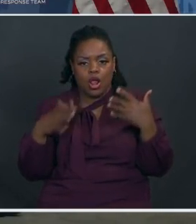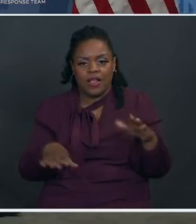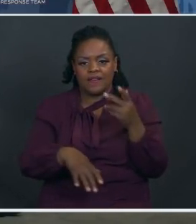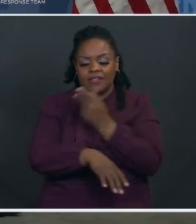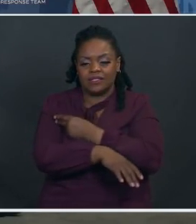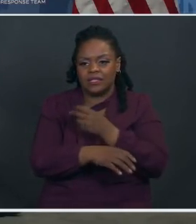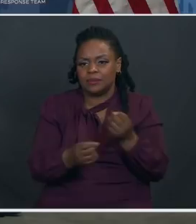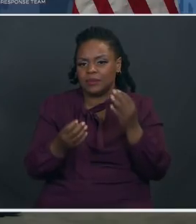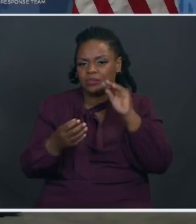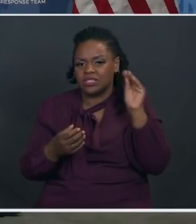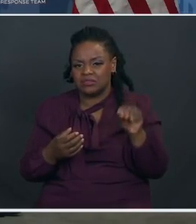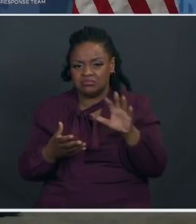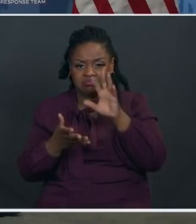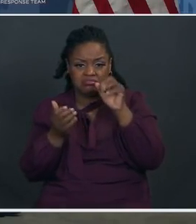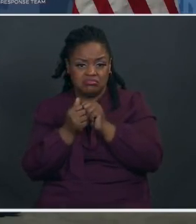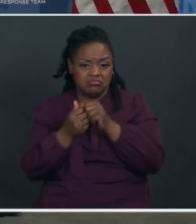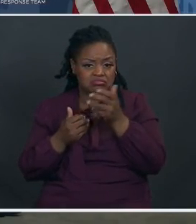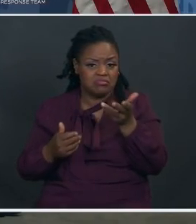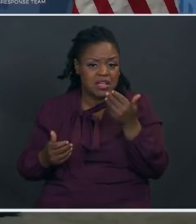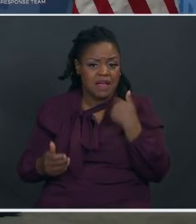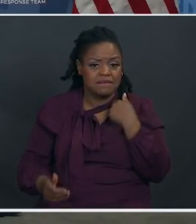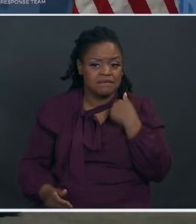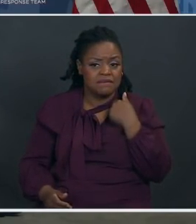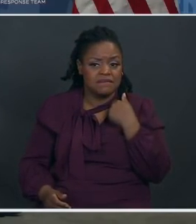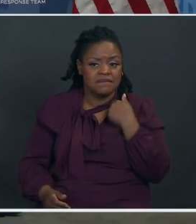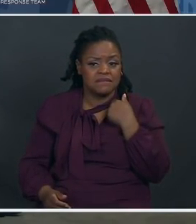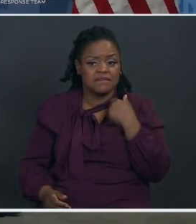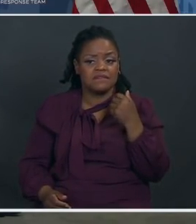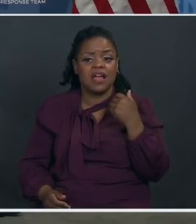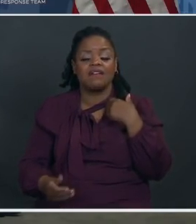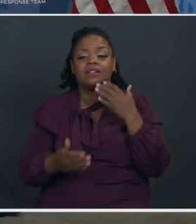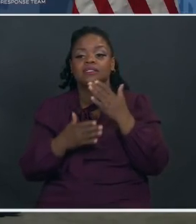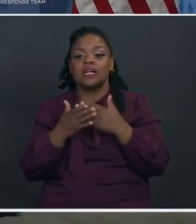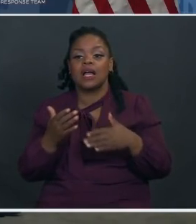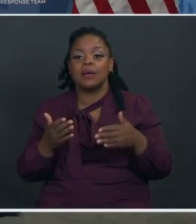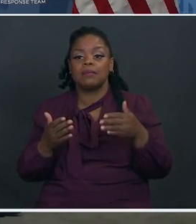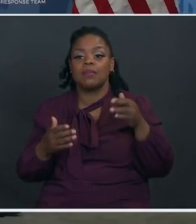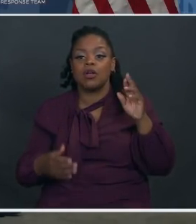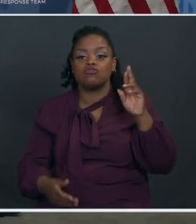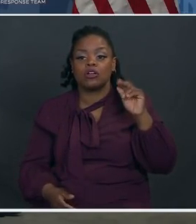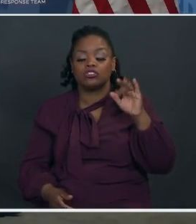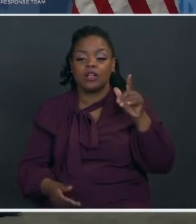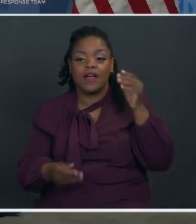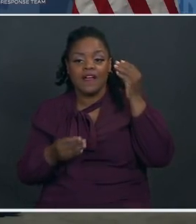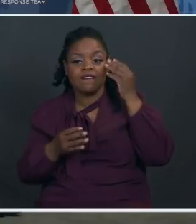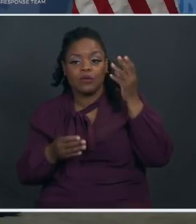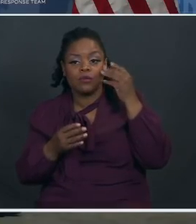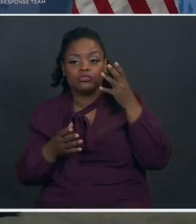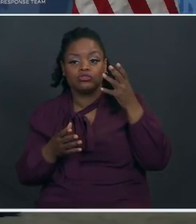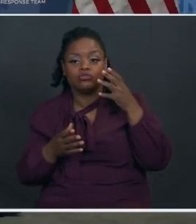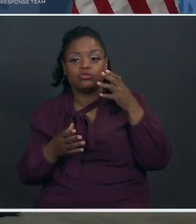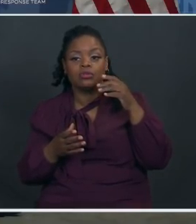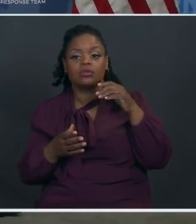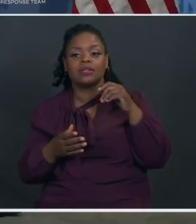with racial and ethnicity information? Because I'm wondering how we know who is getting what and how you're gauging success